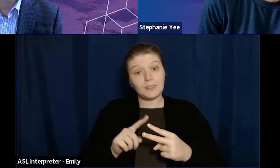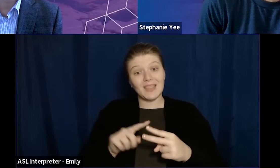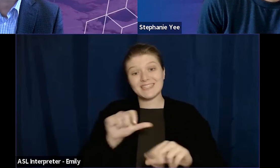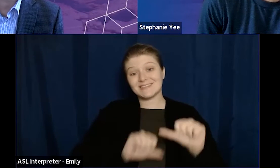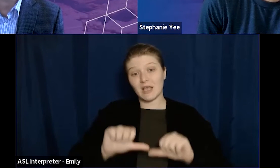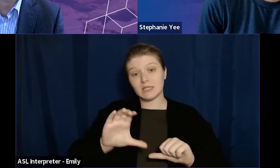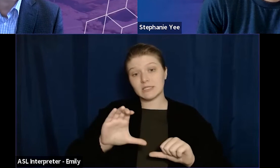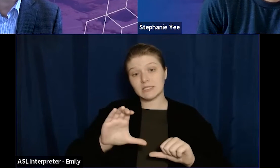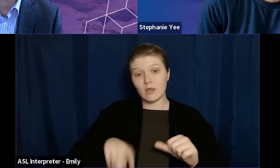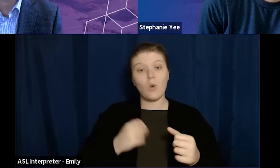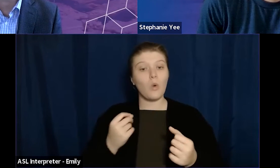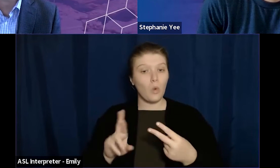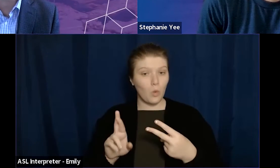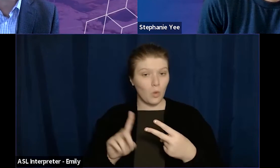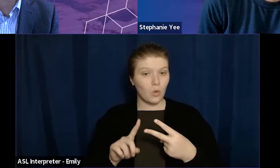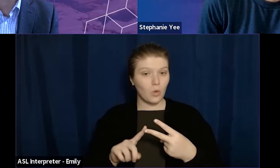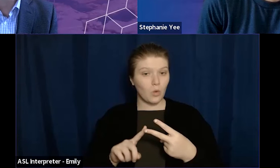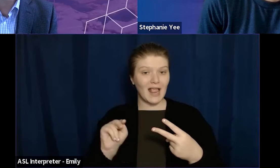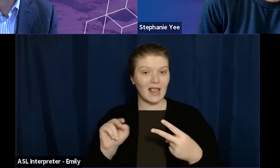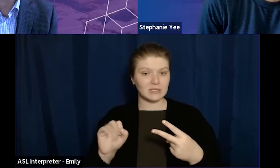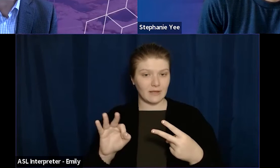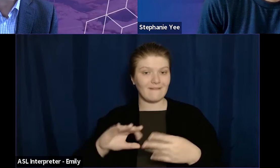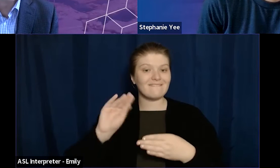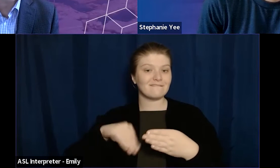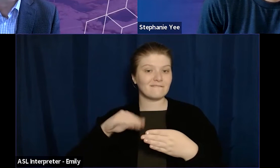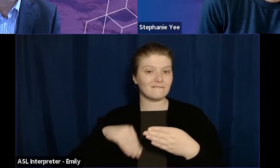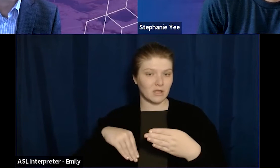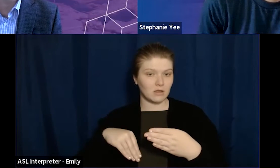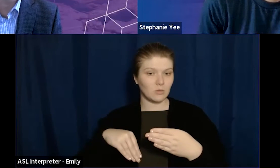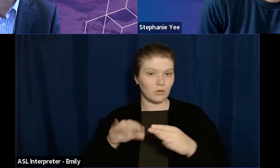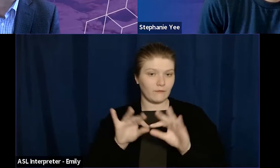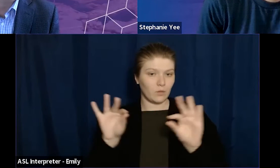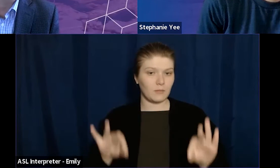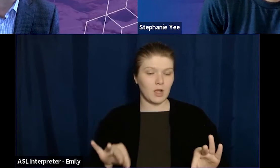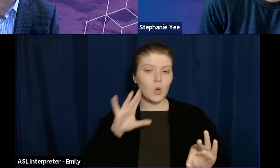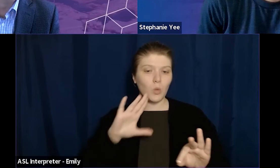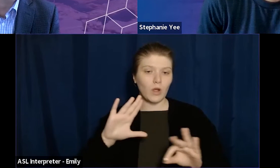or in the NSF fillable formats, which will be on our which are on our website.